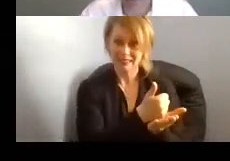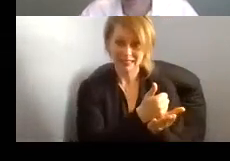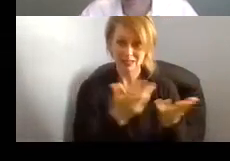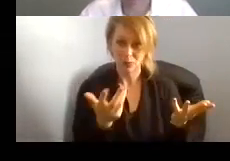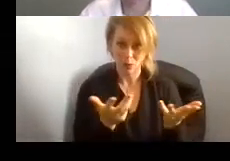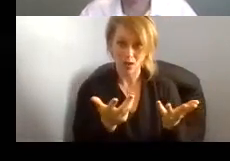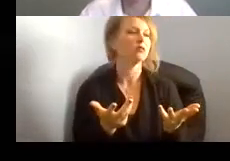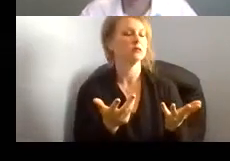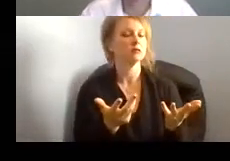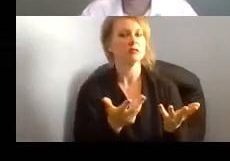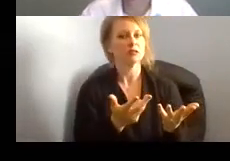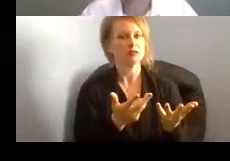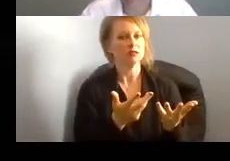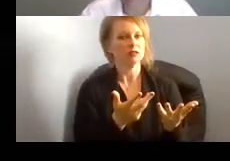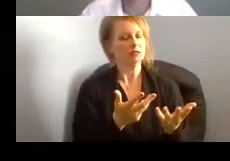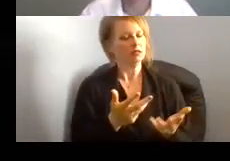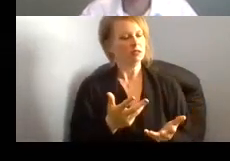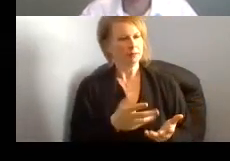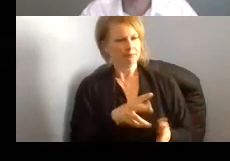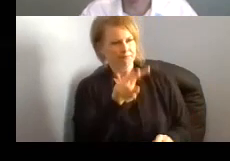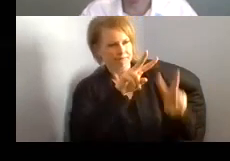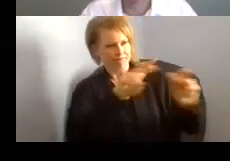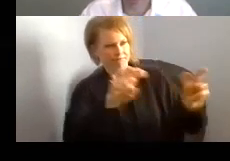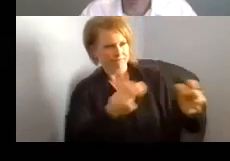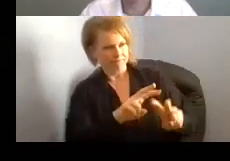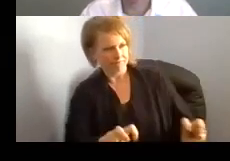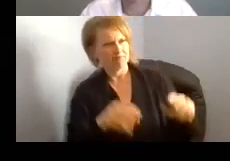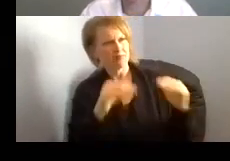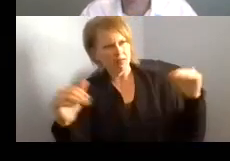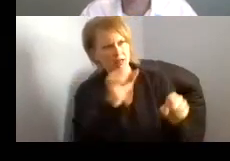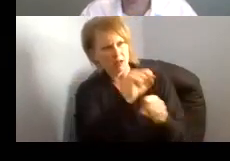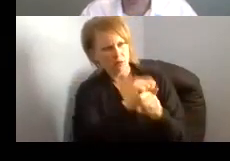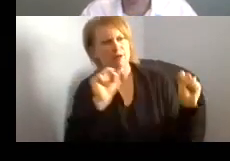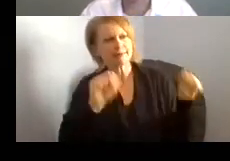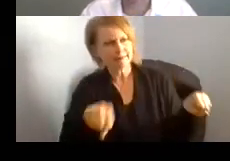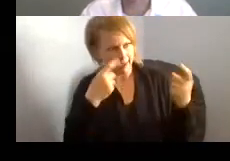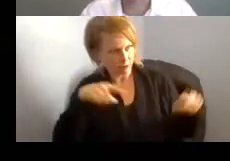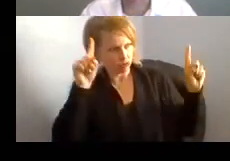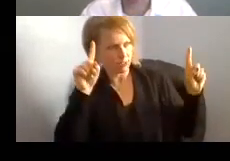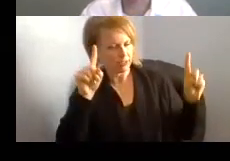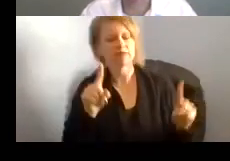academic work that feels appropriate and achievable. Let me go over just a few of the helpful accommodations